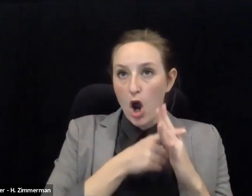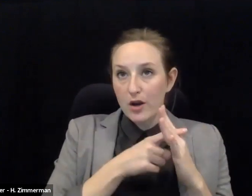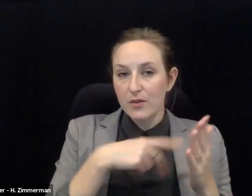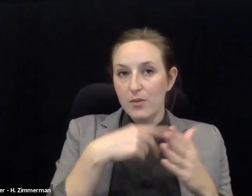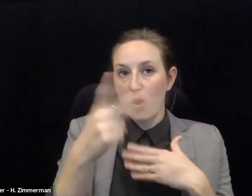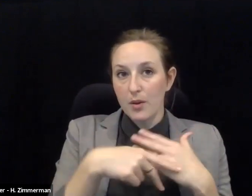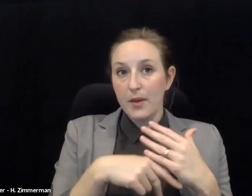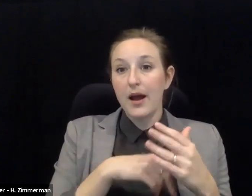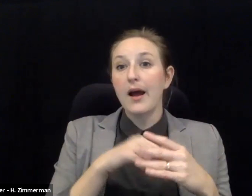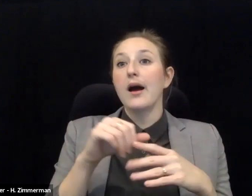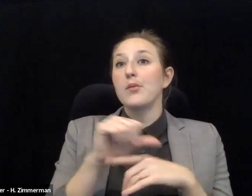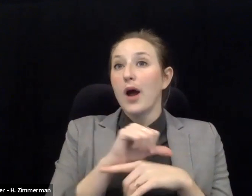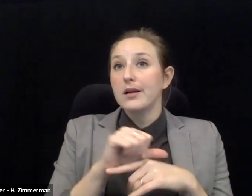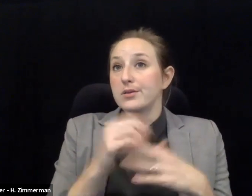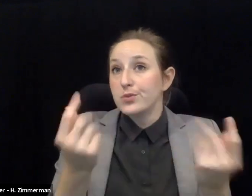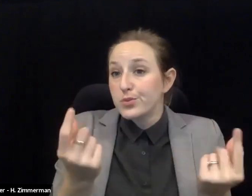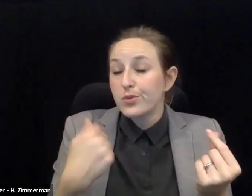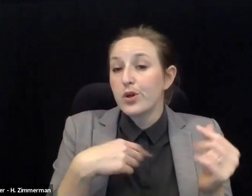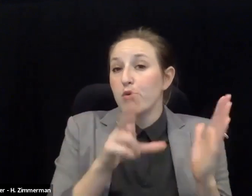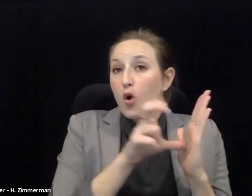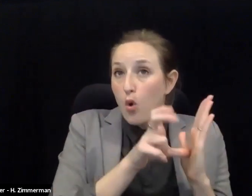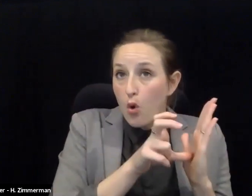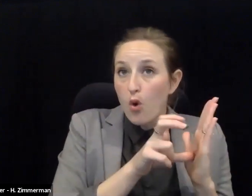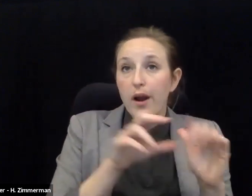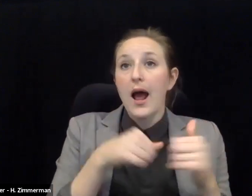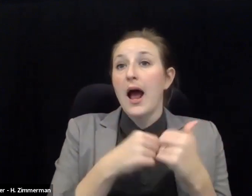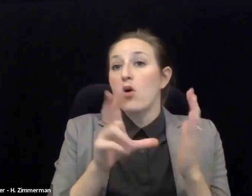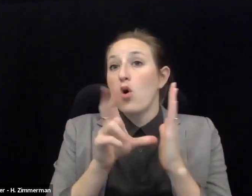with the recording, and then how the recording will be used. So we did find that